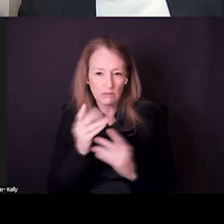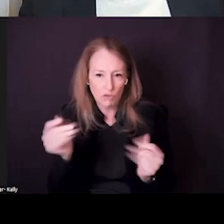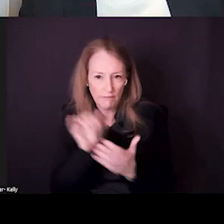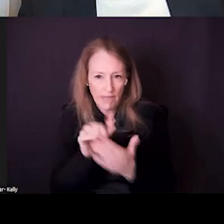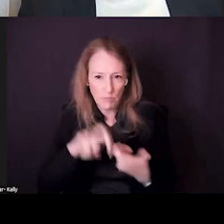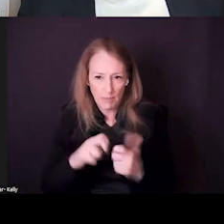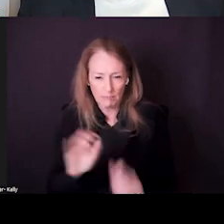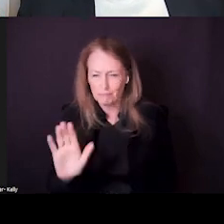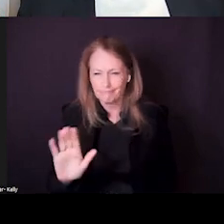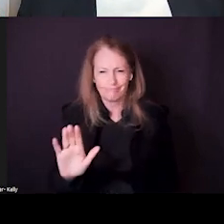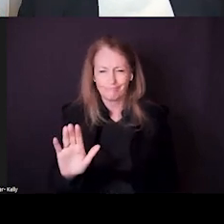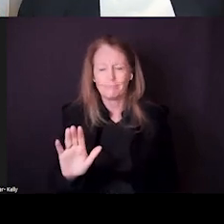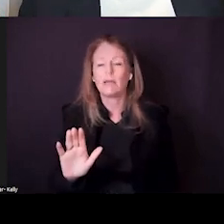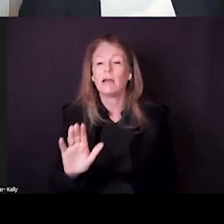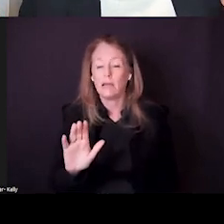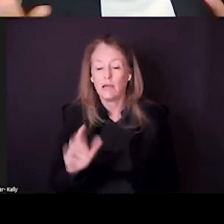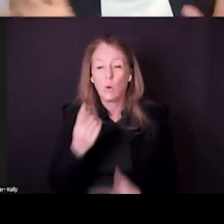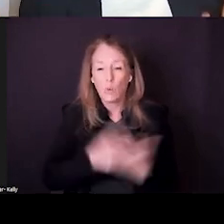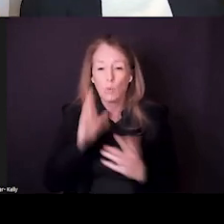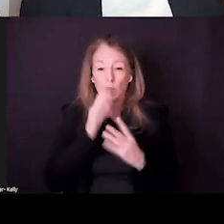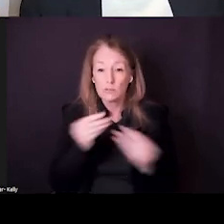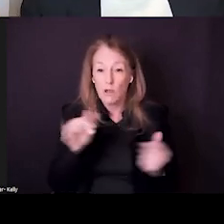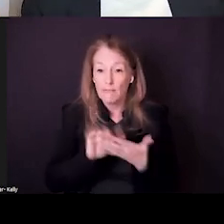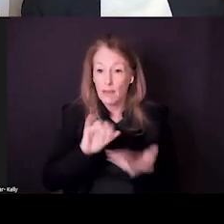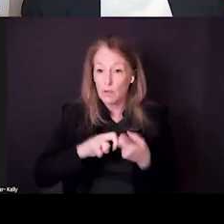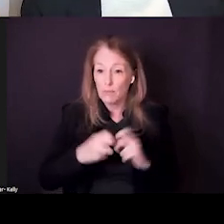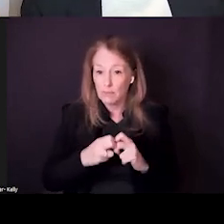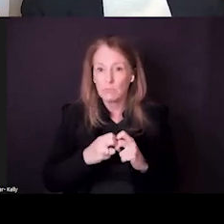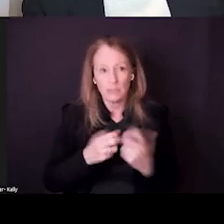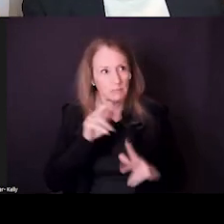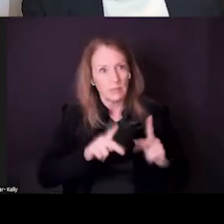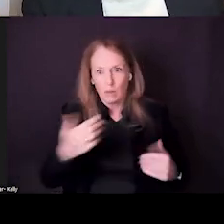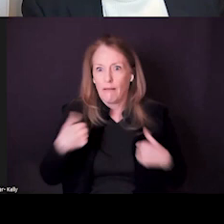PEOPLE HAVE A HOME. SO WE CAN DO OUR PART FROM A BEHAVIORAL HEALTH